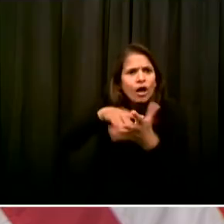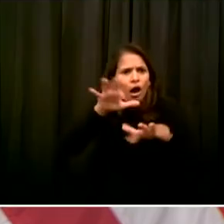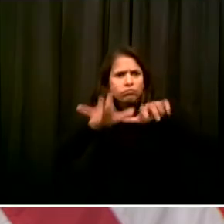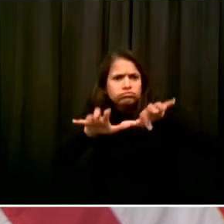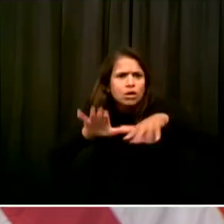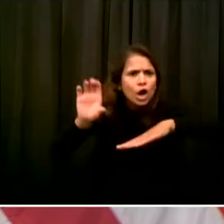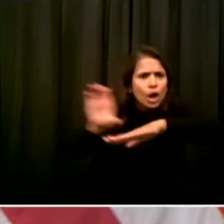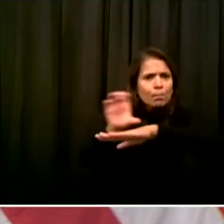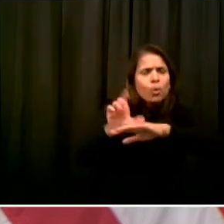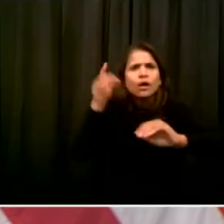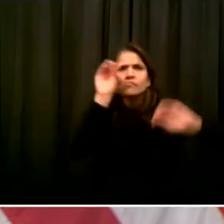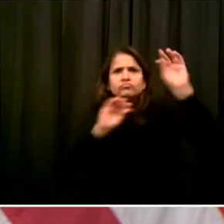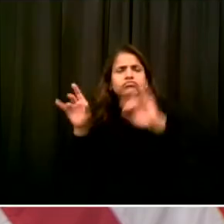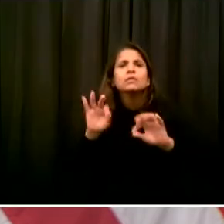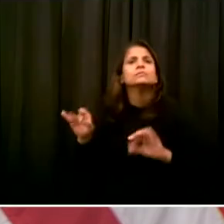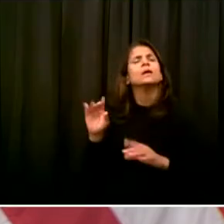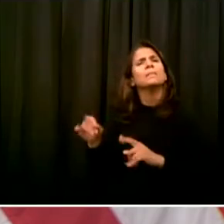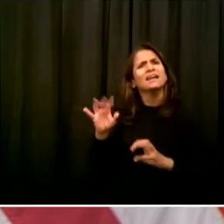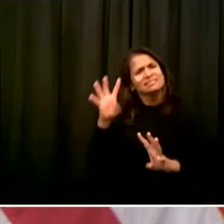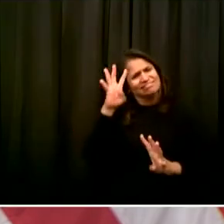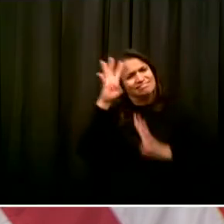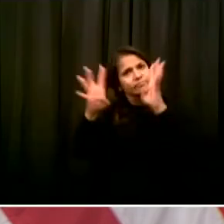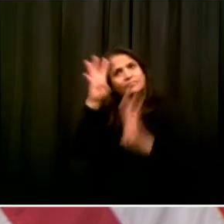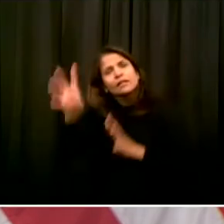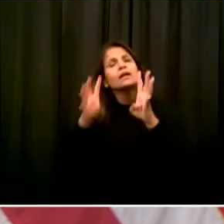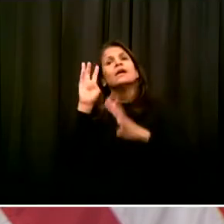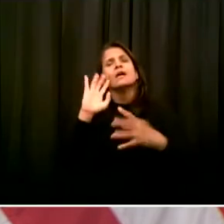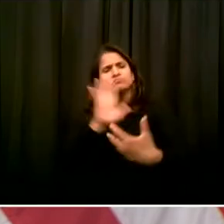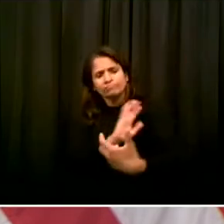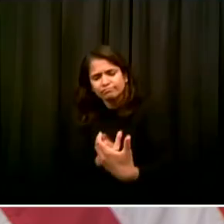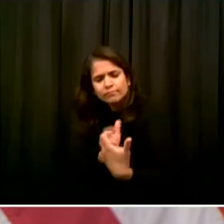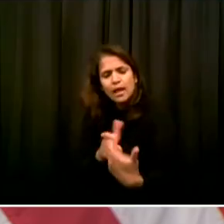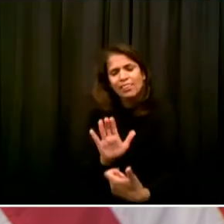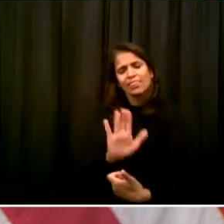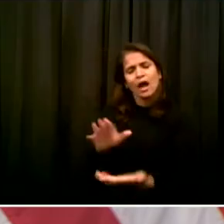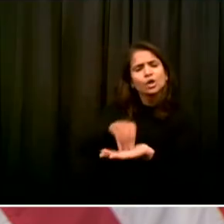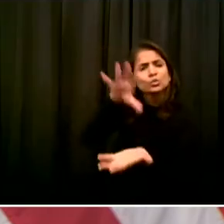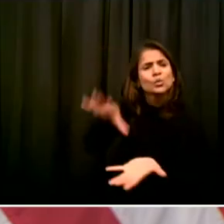HAVE LOST GROUND ACADEMICALLY, SURE, YOU CAN HAVE SOME INTERVENTION